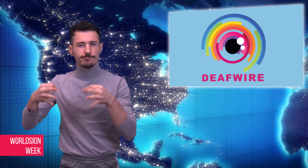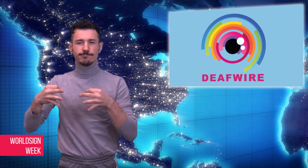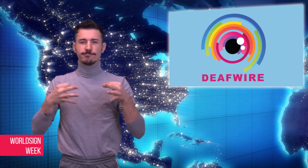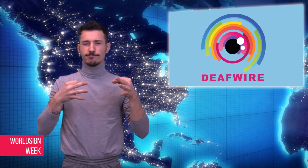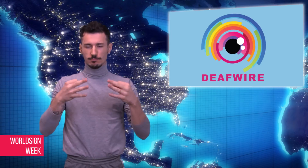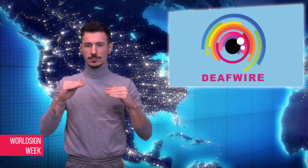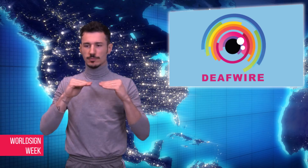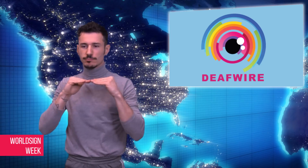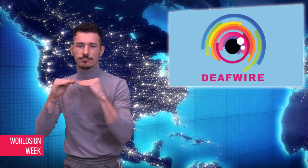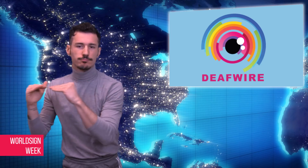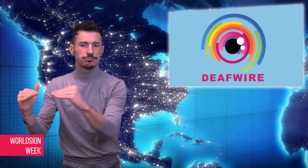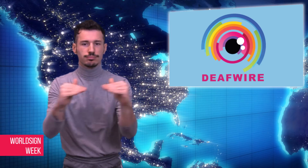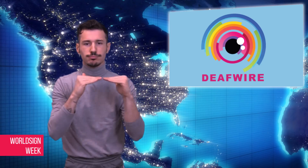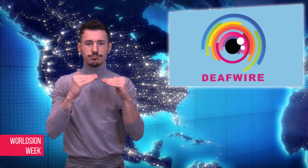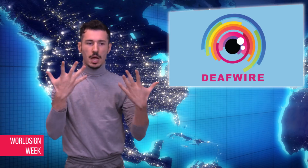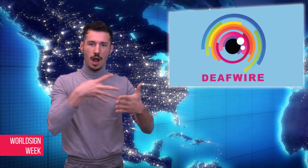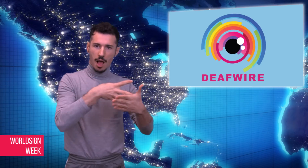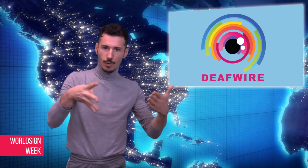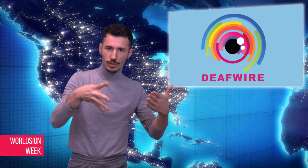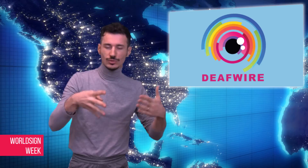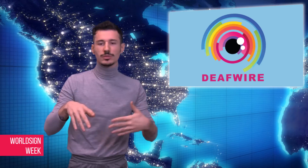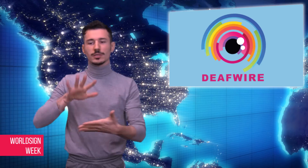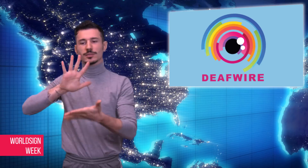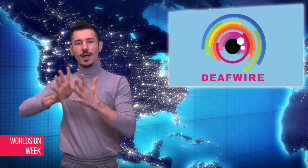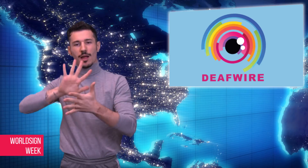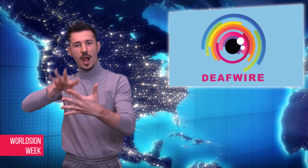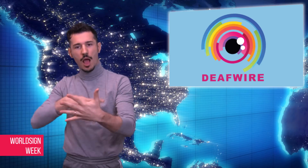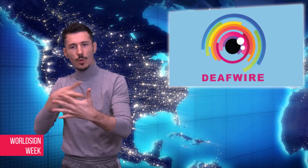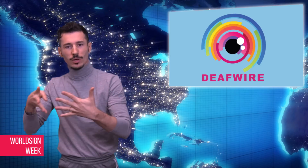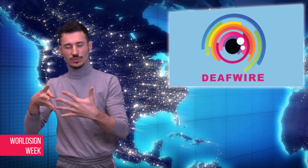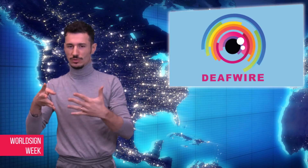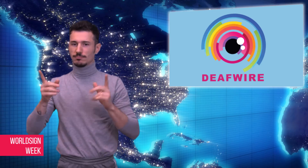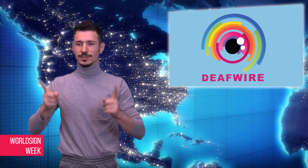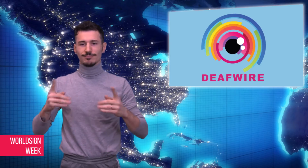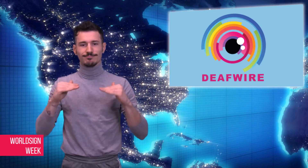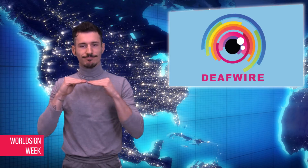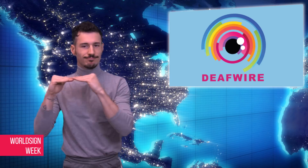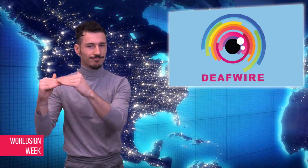national system of standards and procedures for the interpretation of Filipino Sign Language,